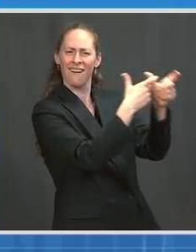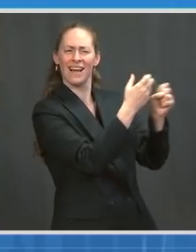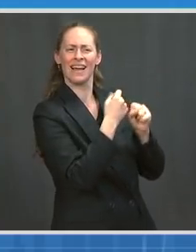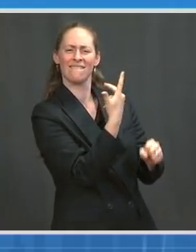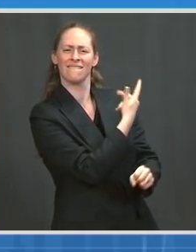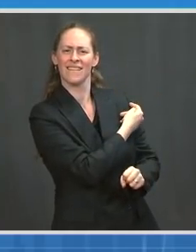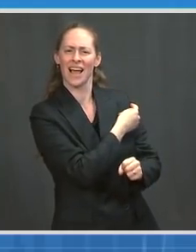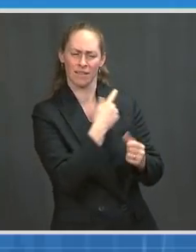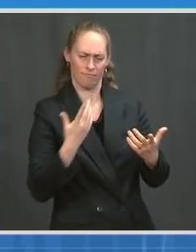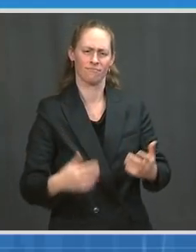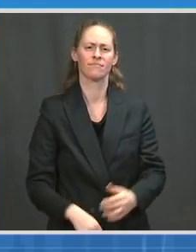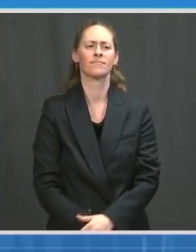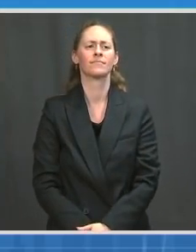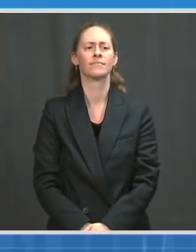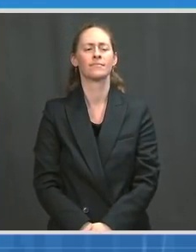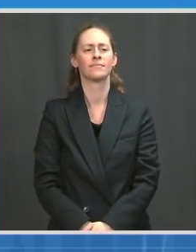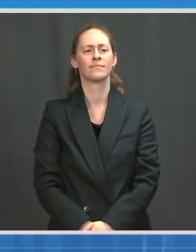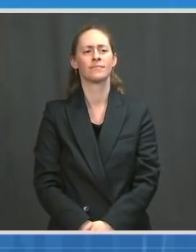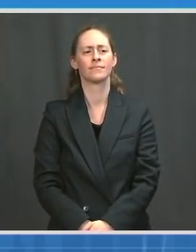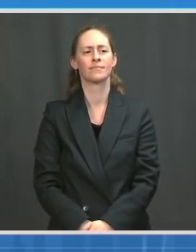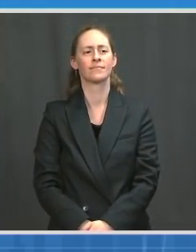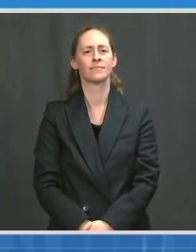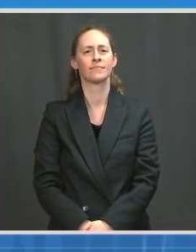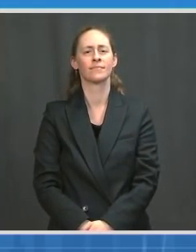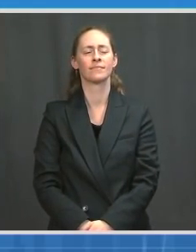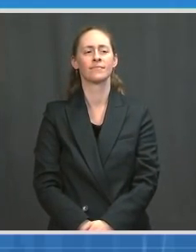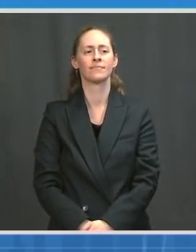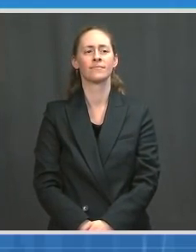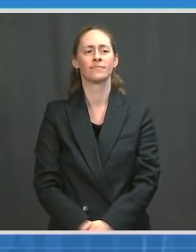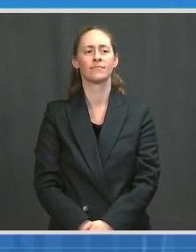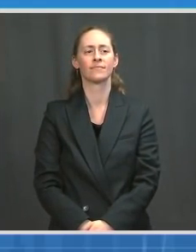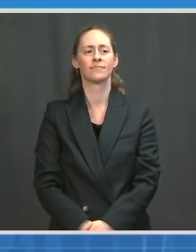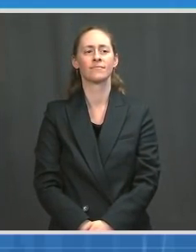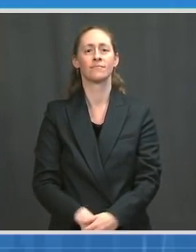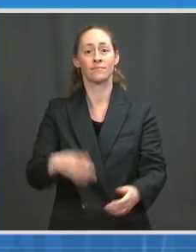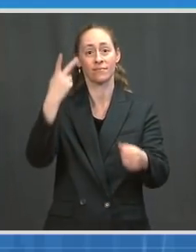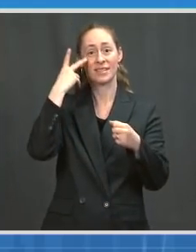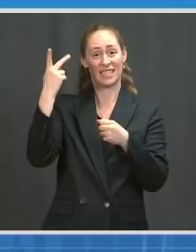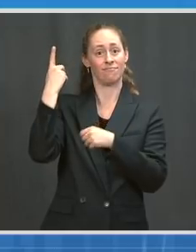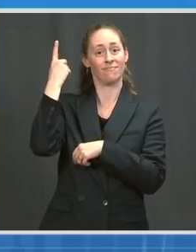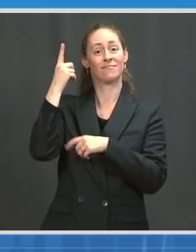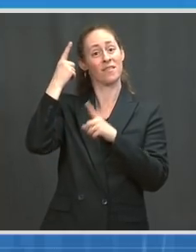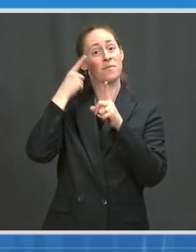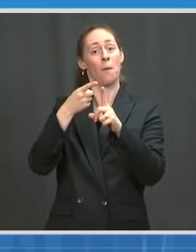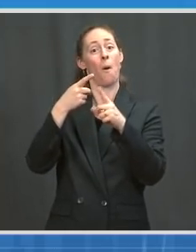That's right. We are going to make it as easy as possible for every American to get a vaccine.